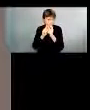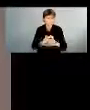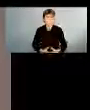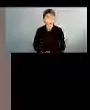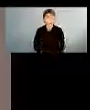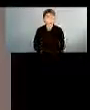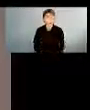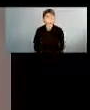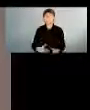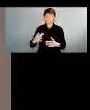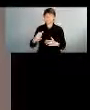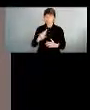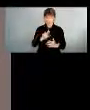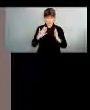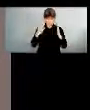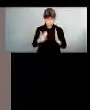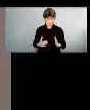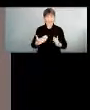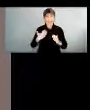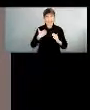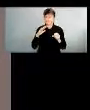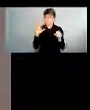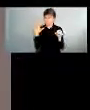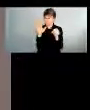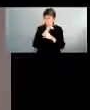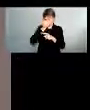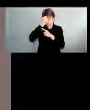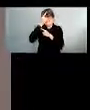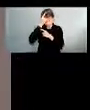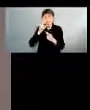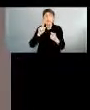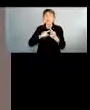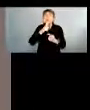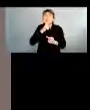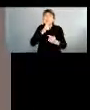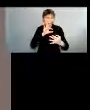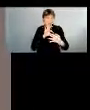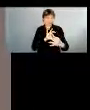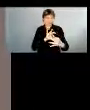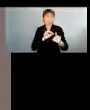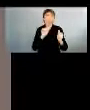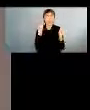The applicant has clearly demonstrated who they connect with through their artistic practice.